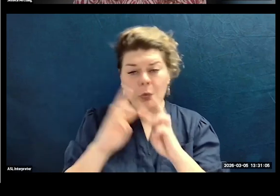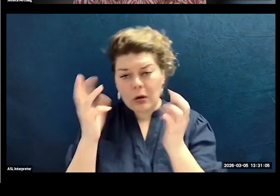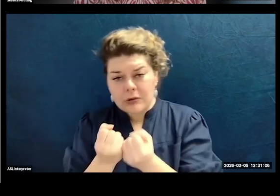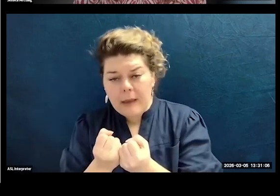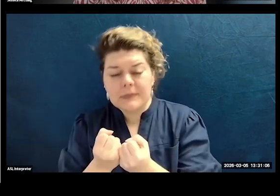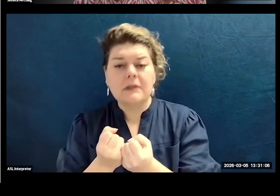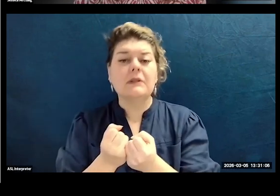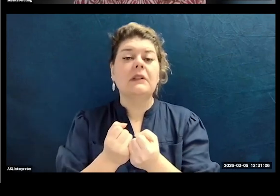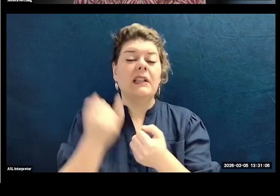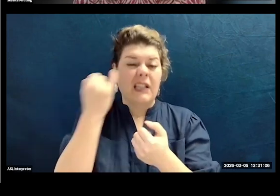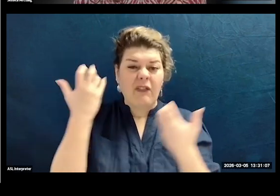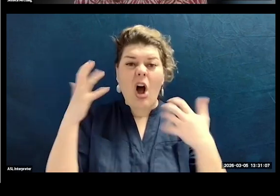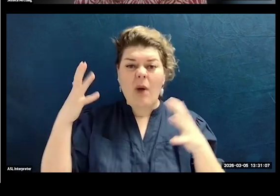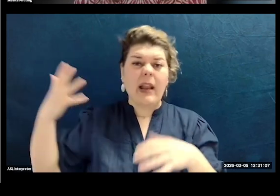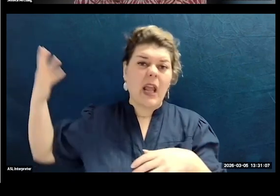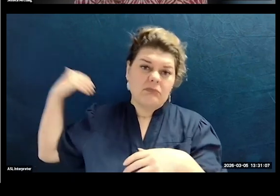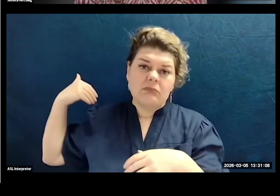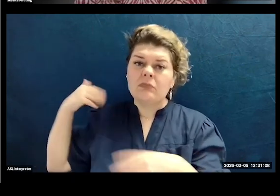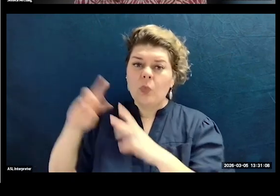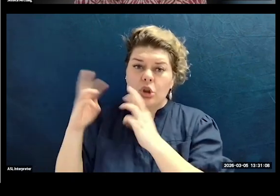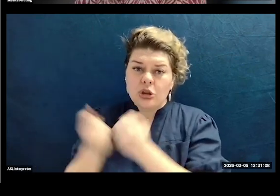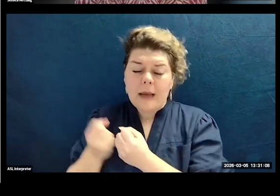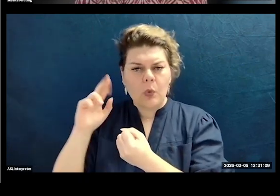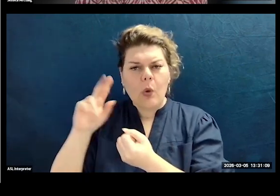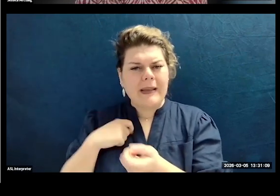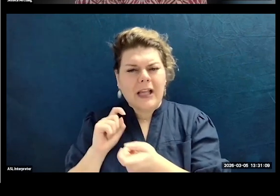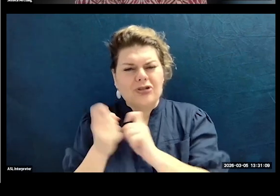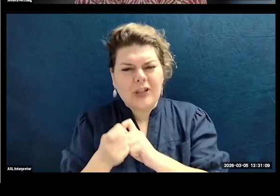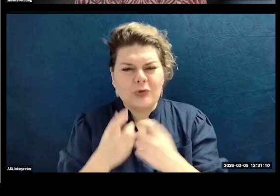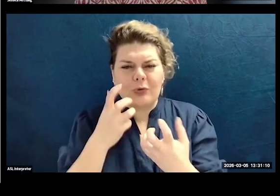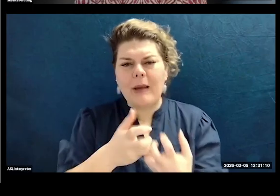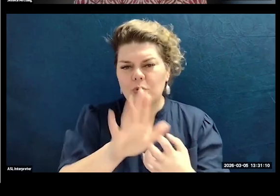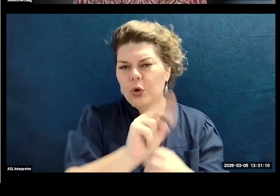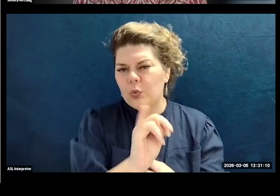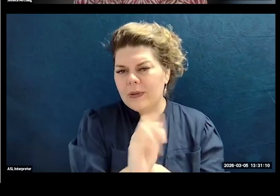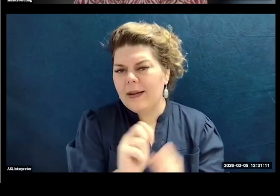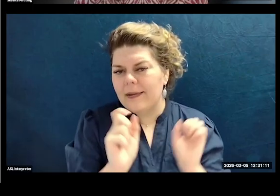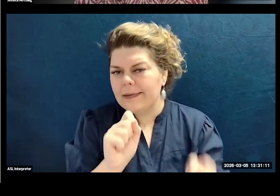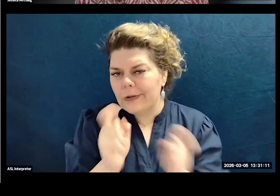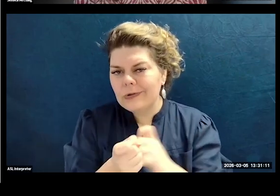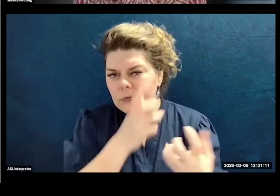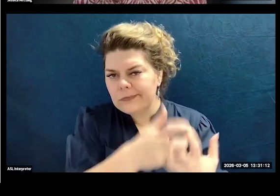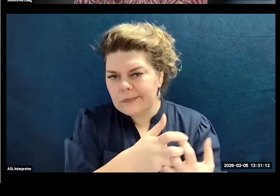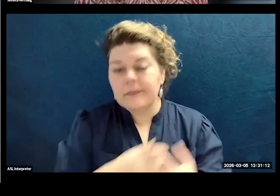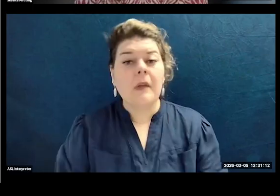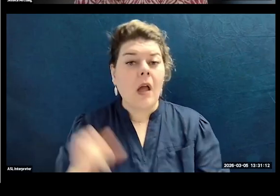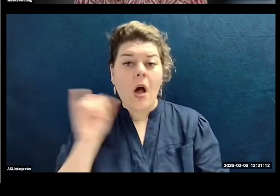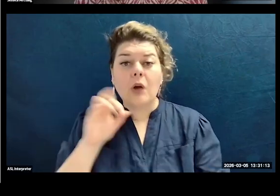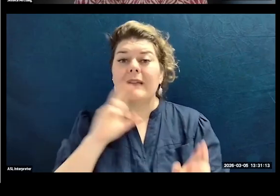either existing workshops, or we in some cases can tailor things slightly to the needs of your unit. And you can report barriers to access.